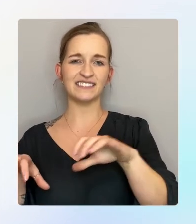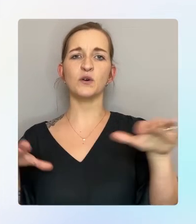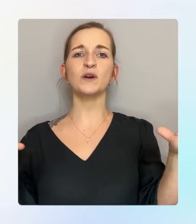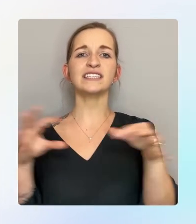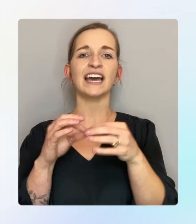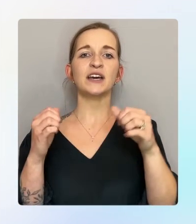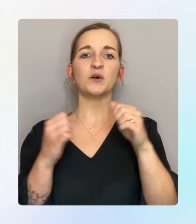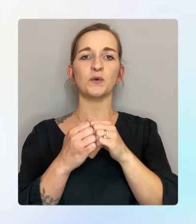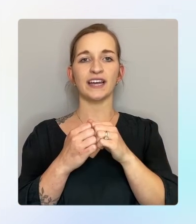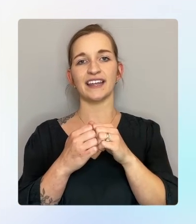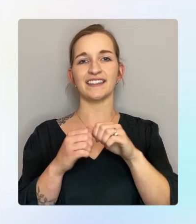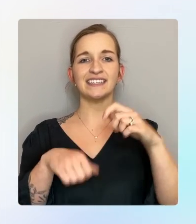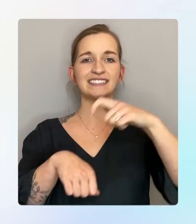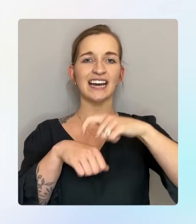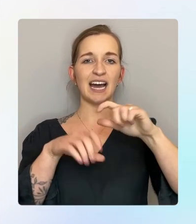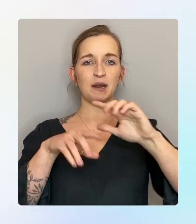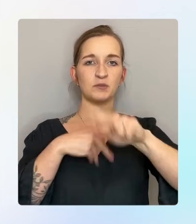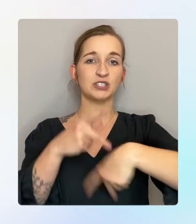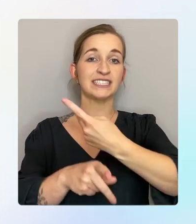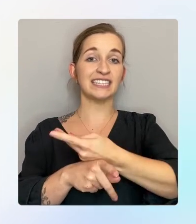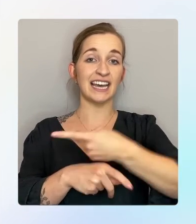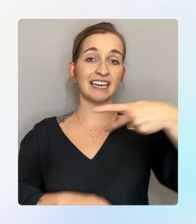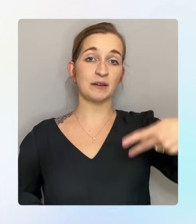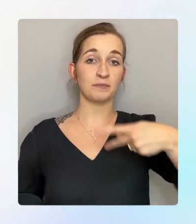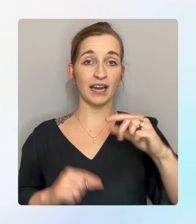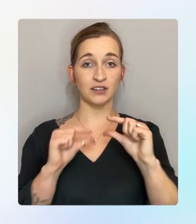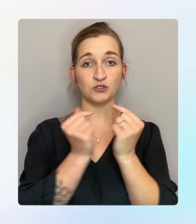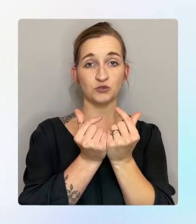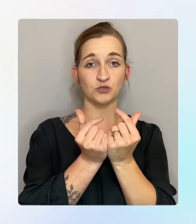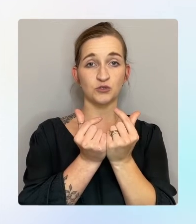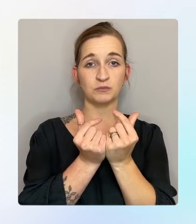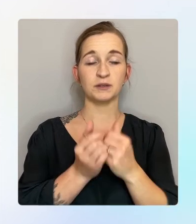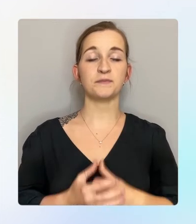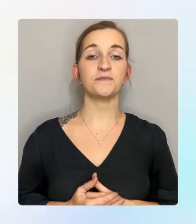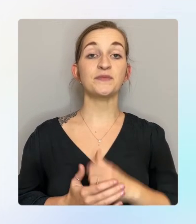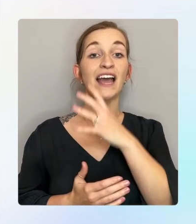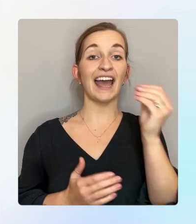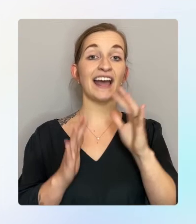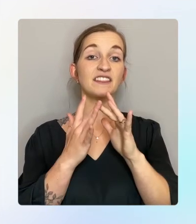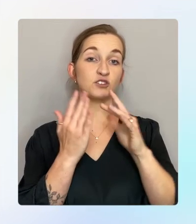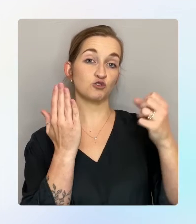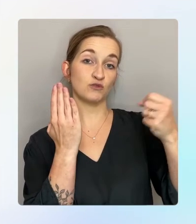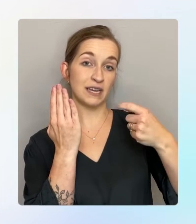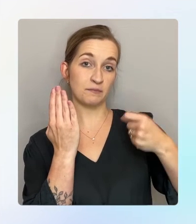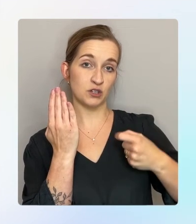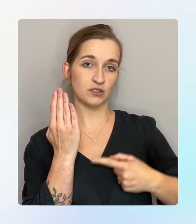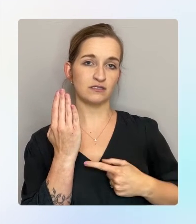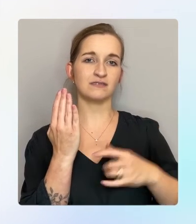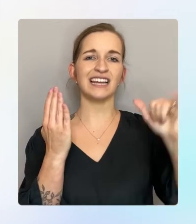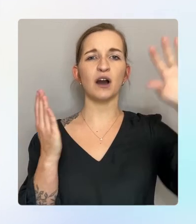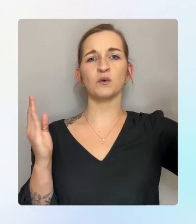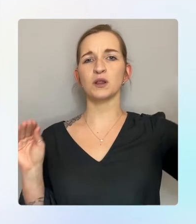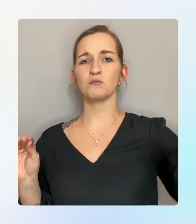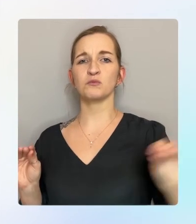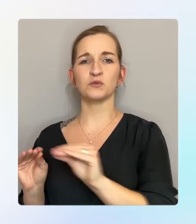with the "Timer state" patch group we just created and the virtual object inputs. Let's now bring those patches closer